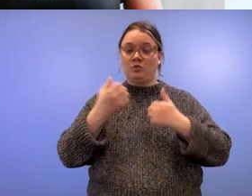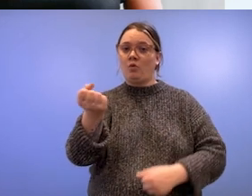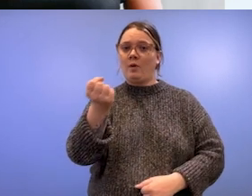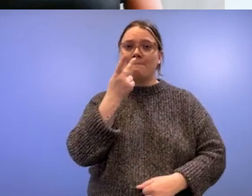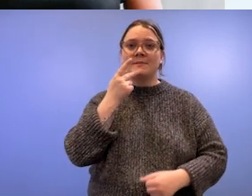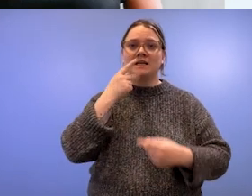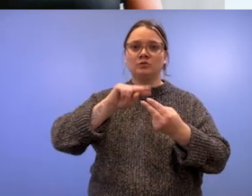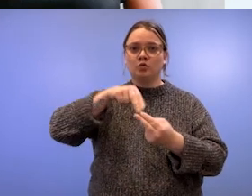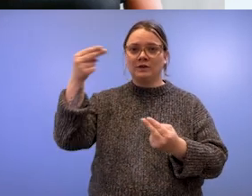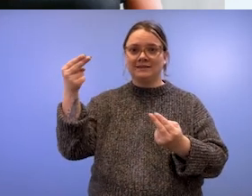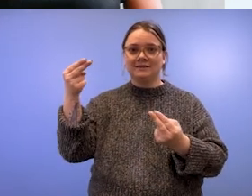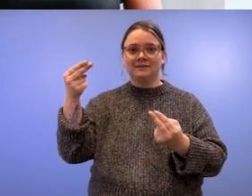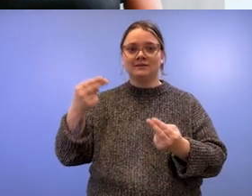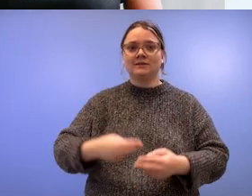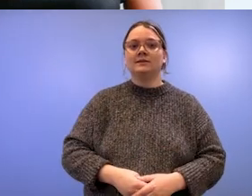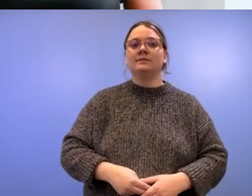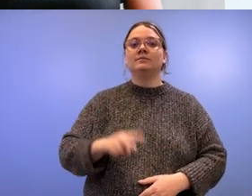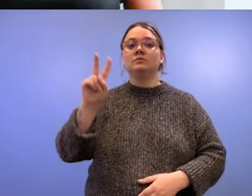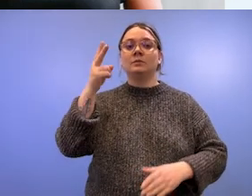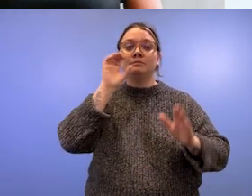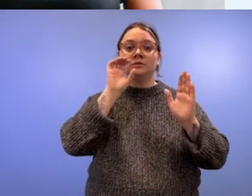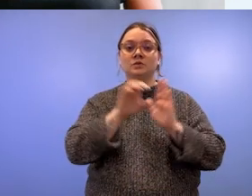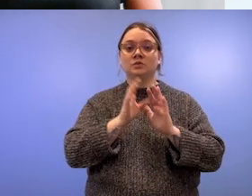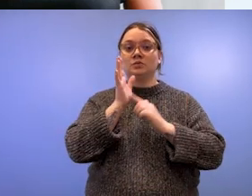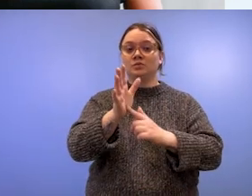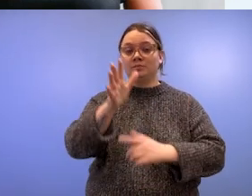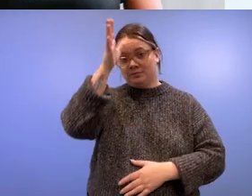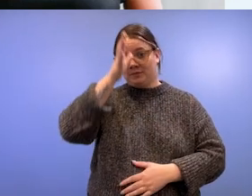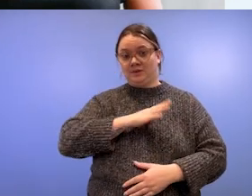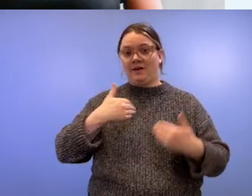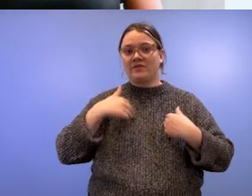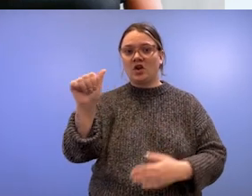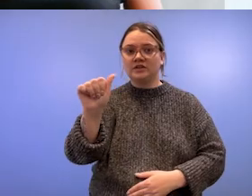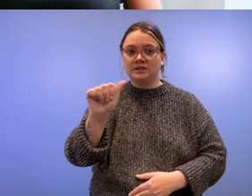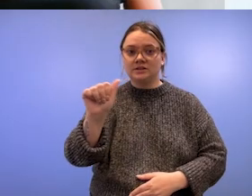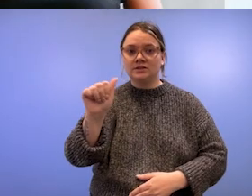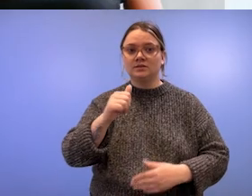and second image shows a man with arthritis who is reading a piece of mail from the third image